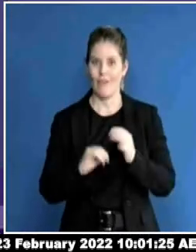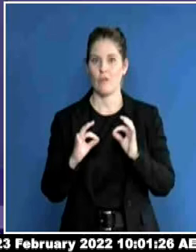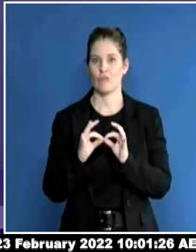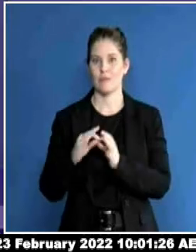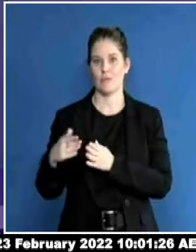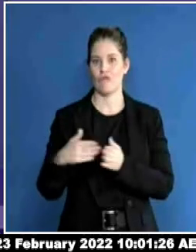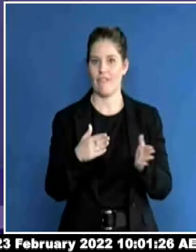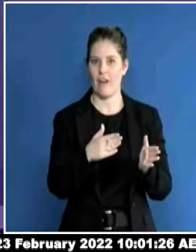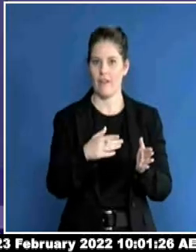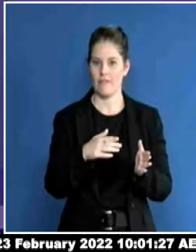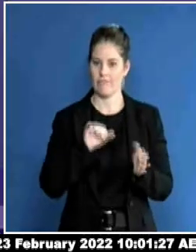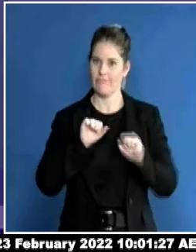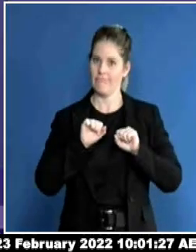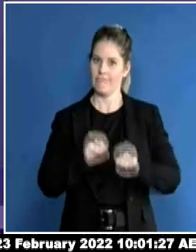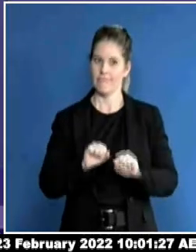Turrbul and Jagera nations.